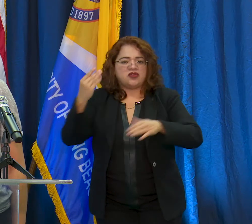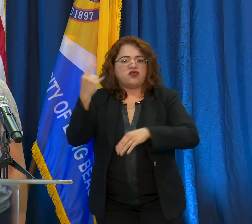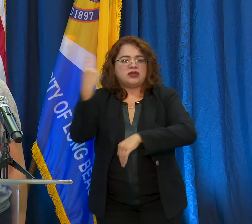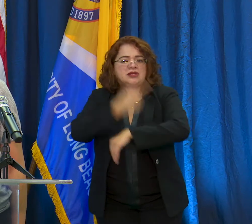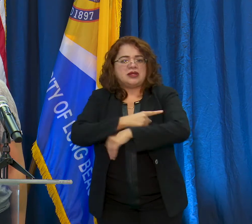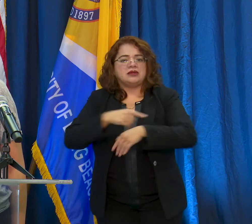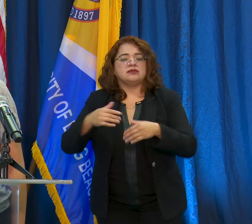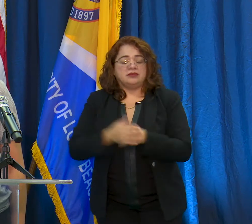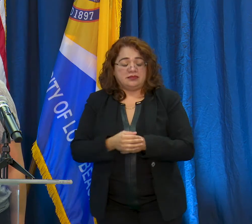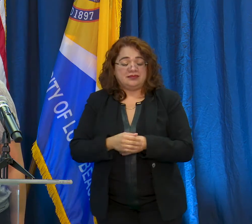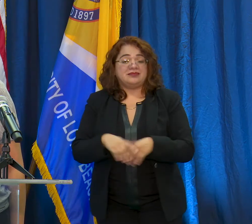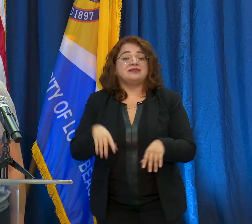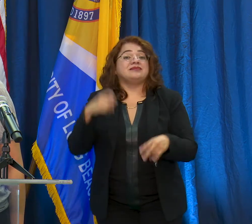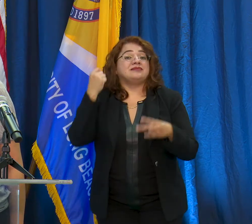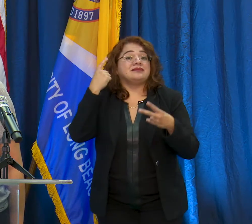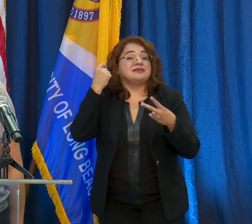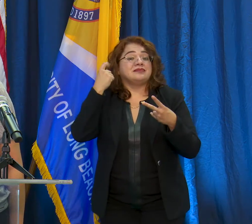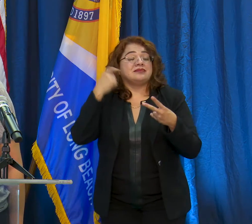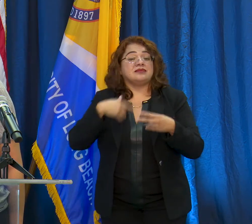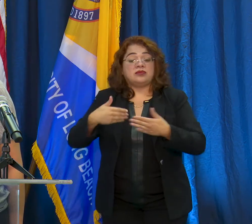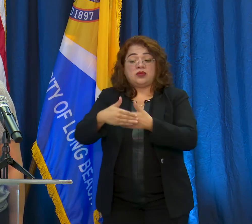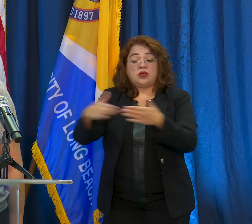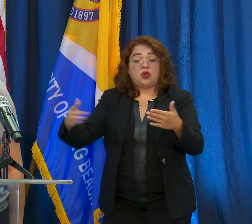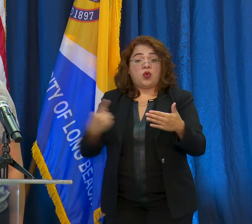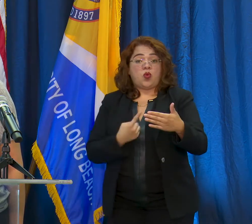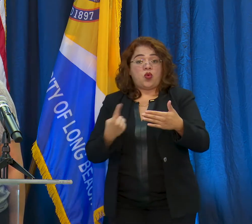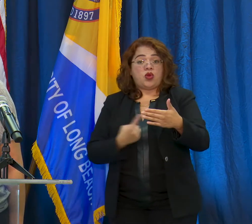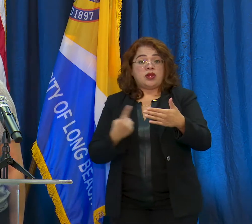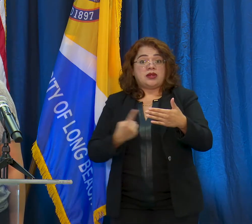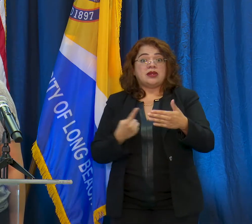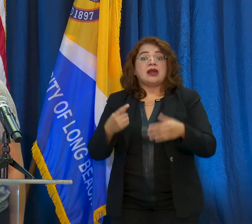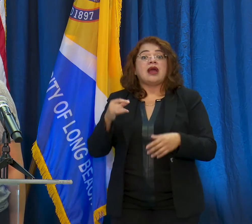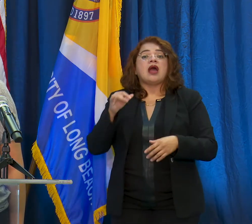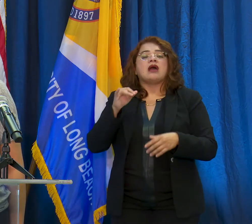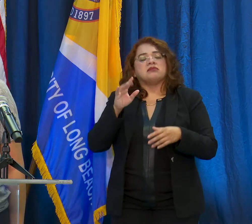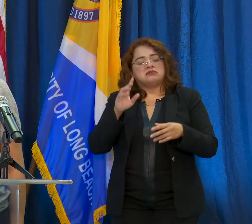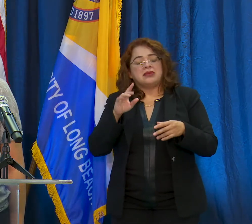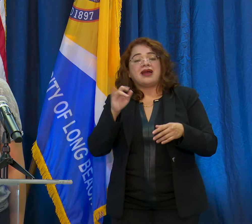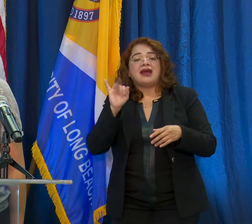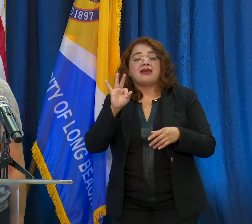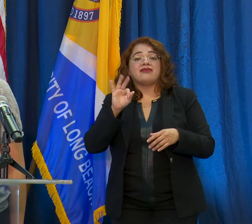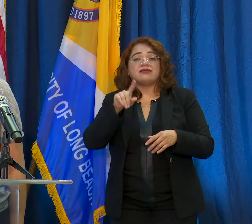In addition, if a person in quarantine starts to show symptoms--